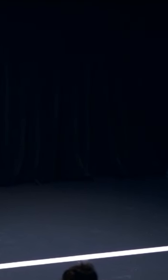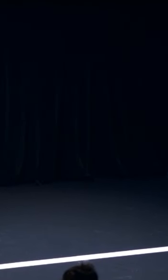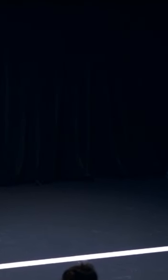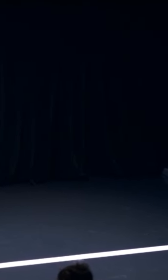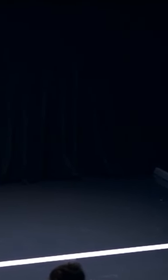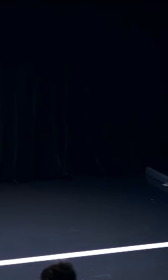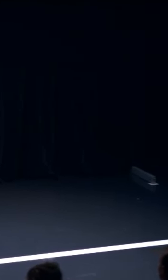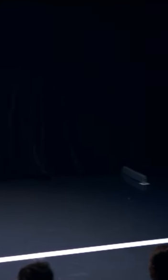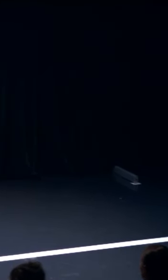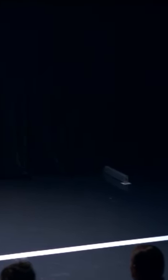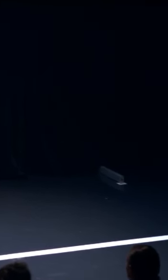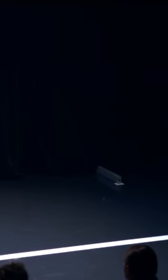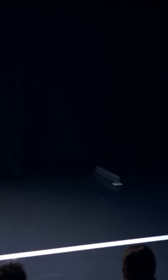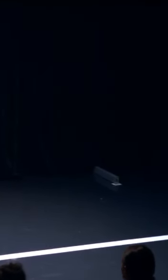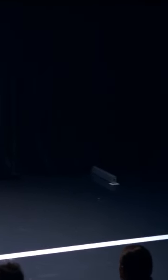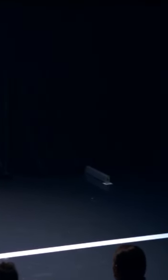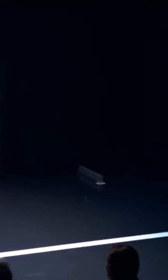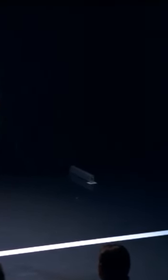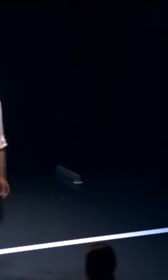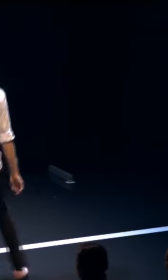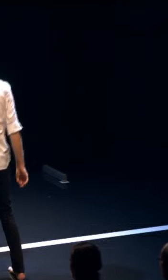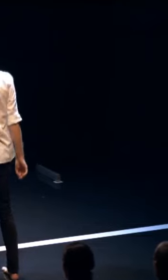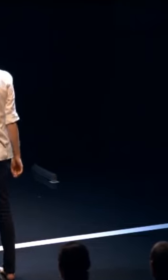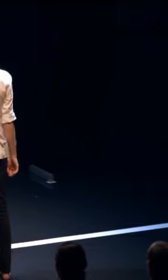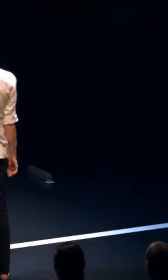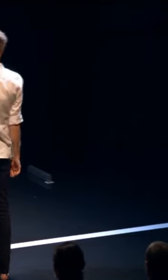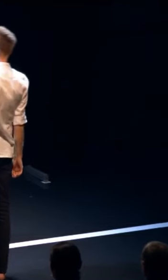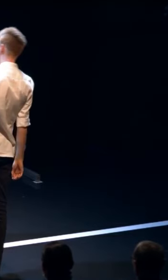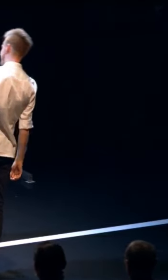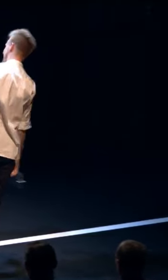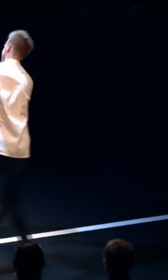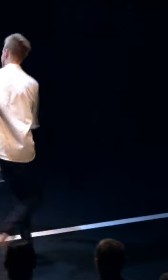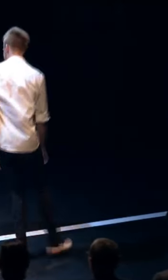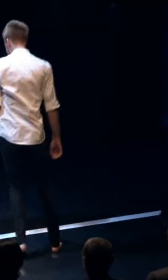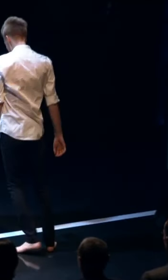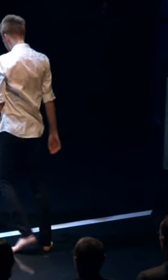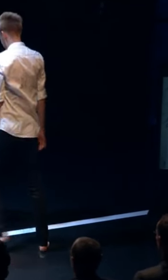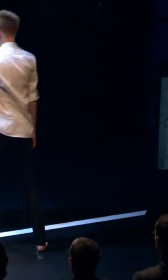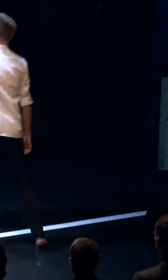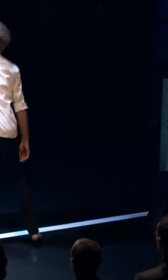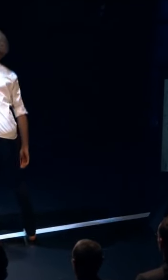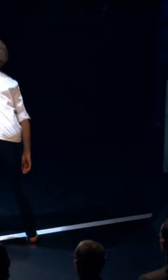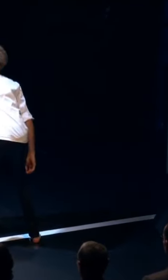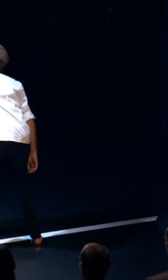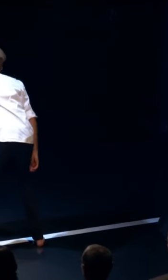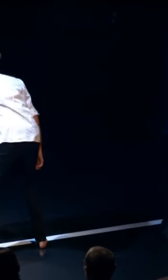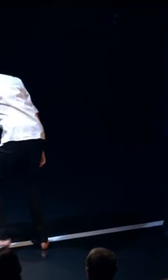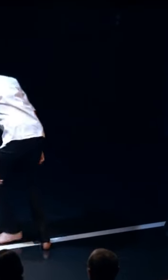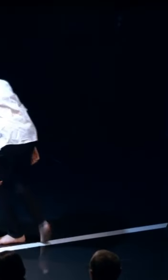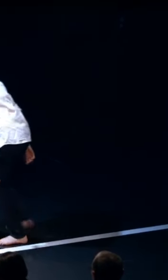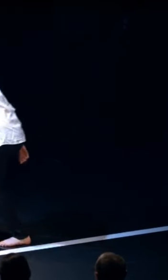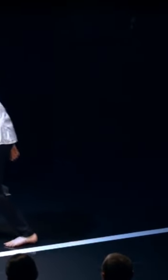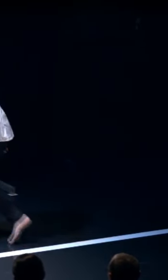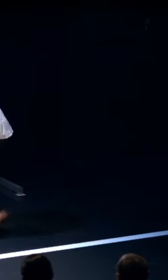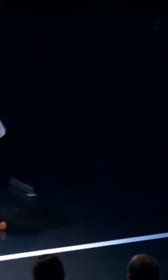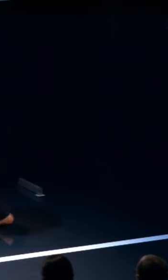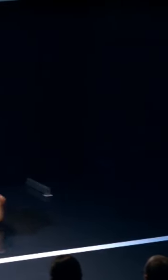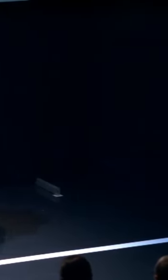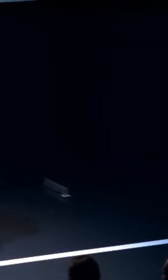# Suck it in through a straw # Party with a rich zombie